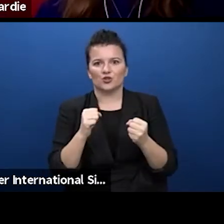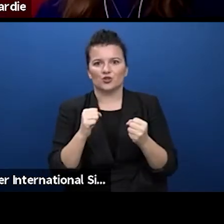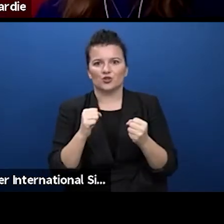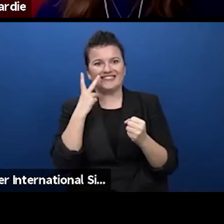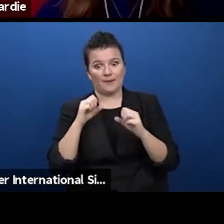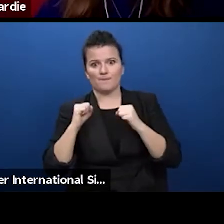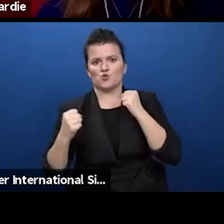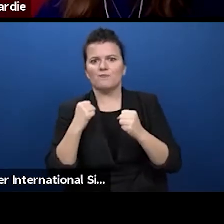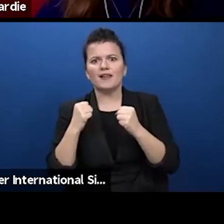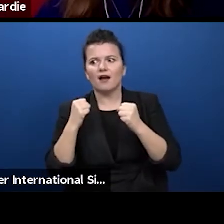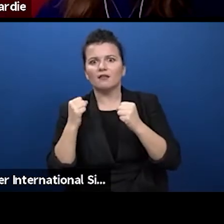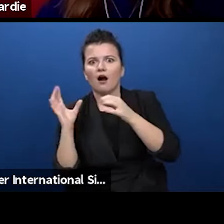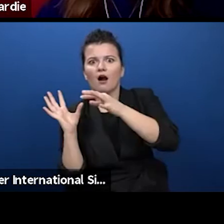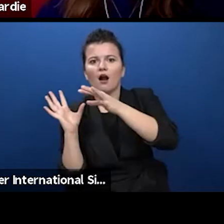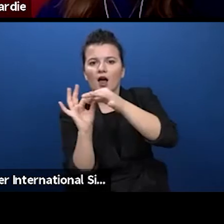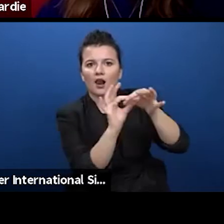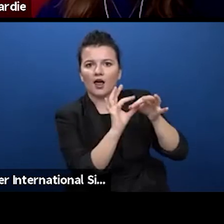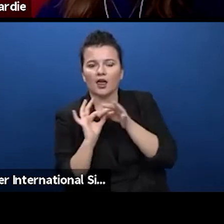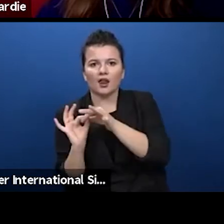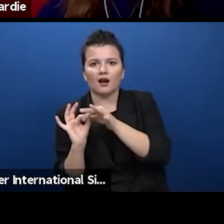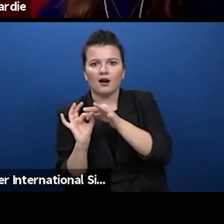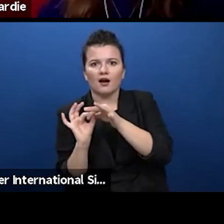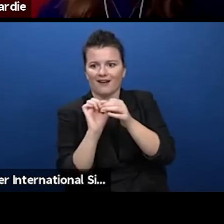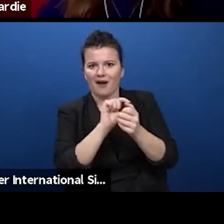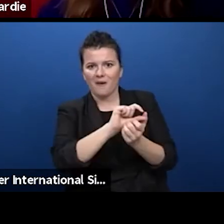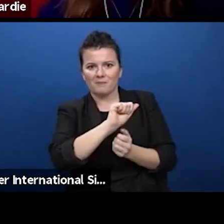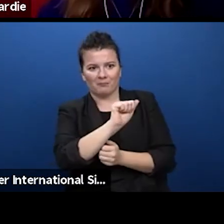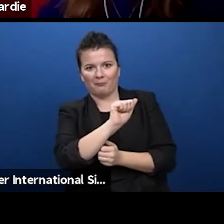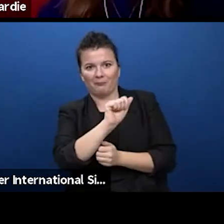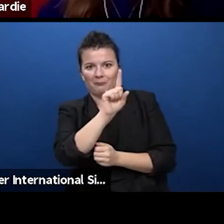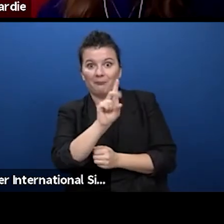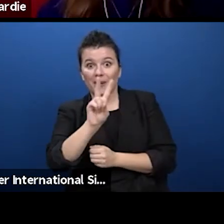it's more like finding this common place where we our even because every movement language is